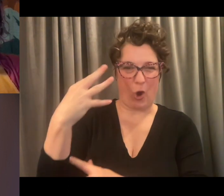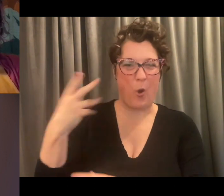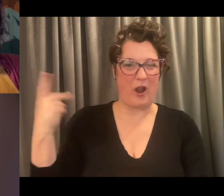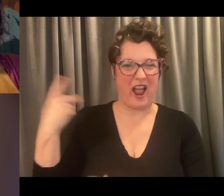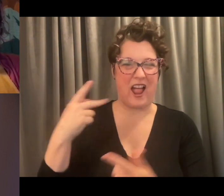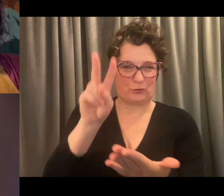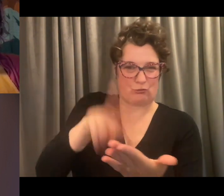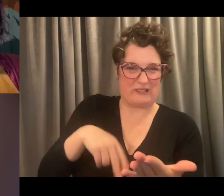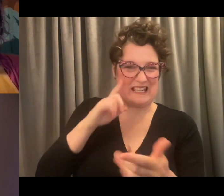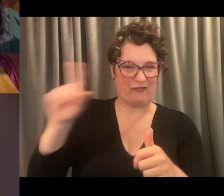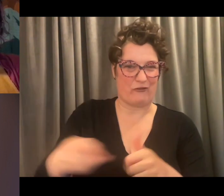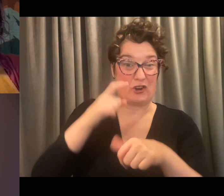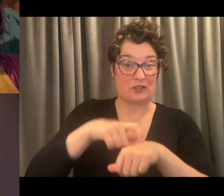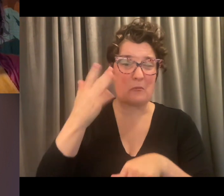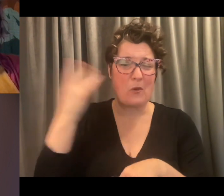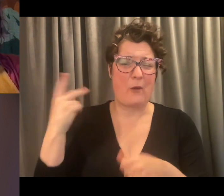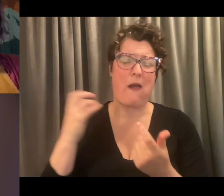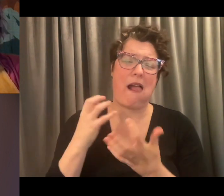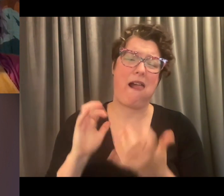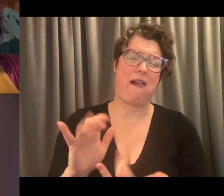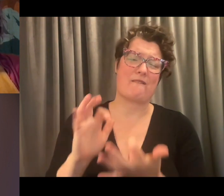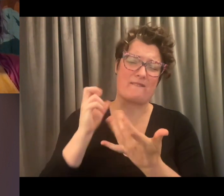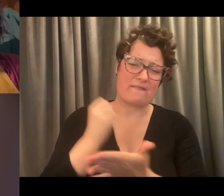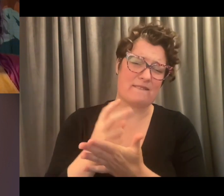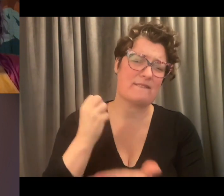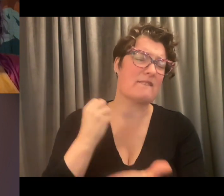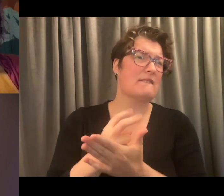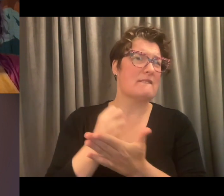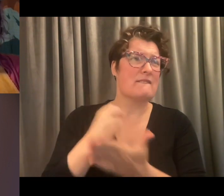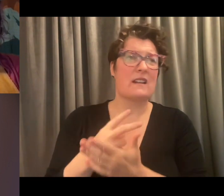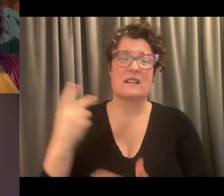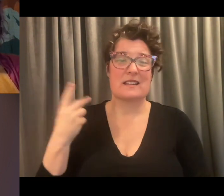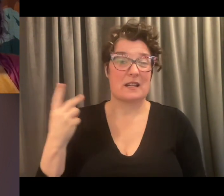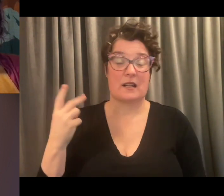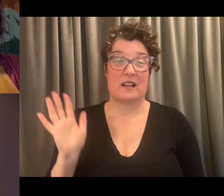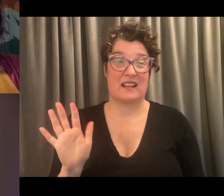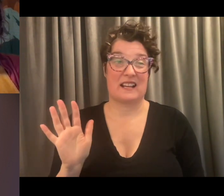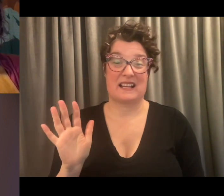cracking up like we were just, this is Never's piece from, from the planner.